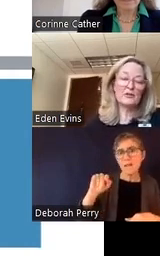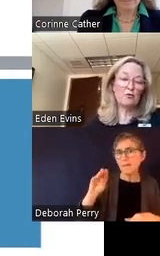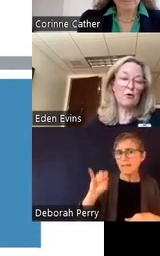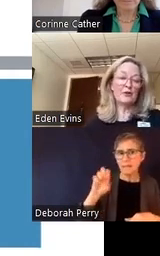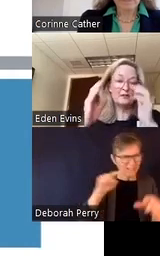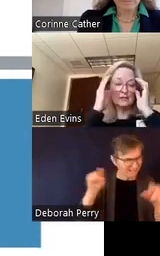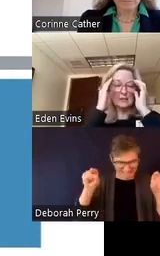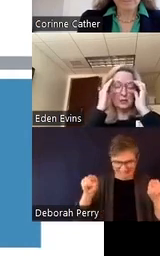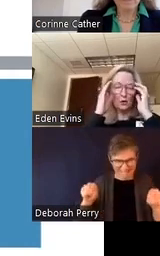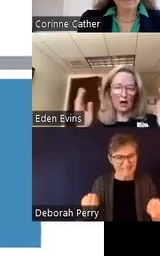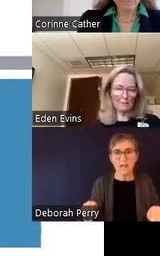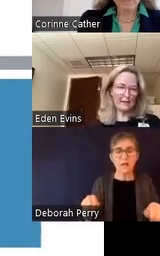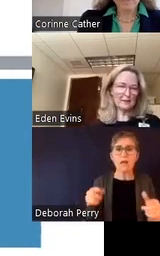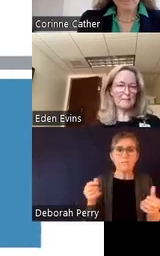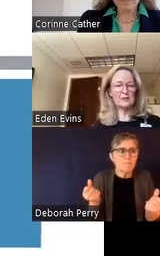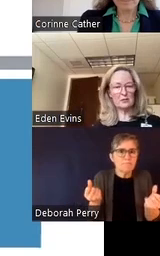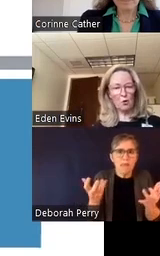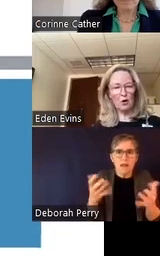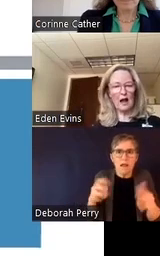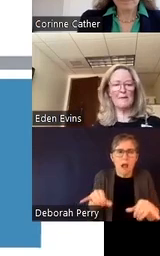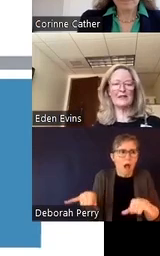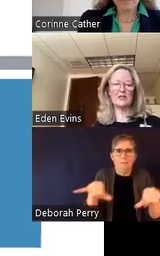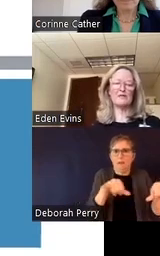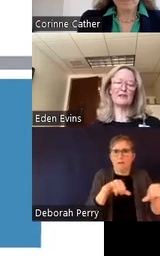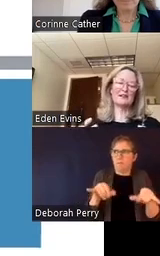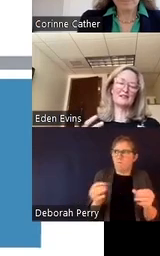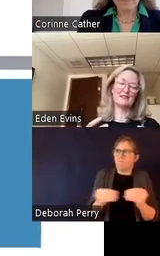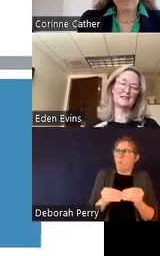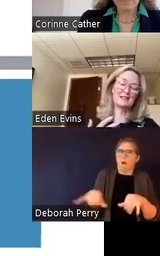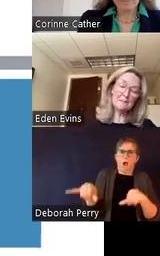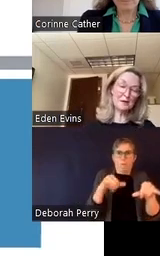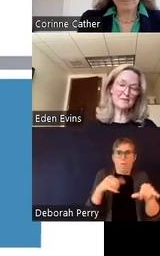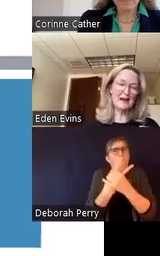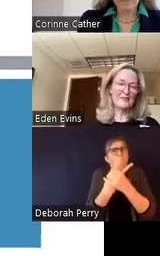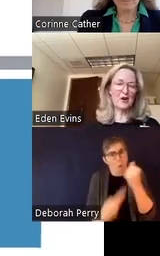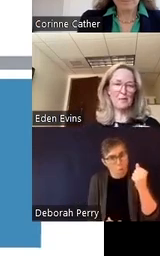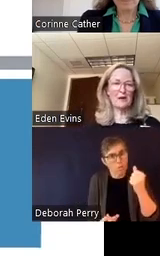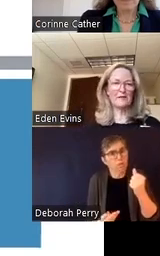you wonder, since it's so common (it's maybe more common than some of the symptoms that are part of